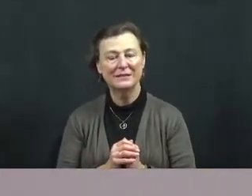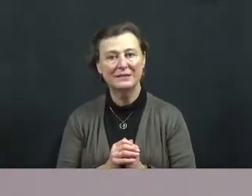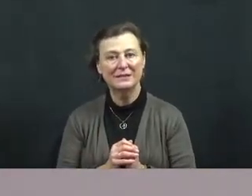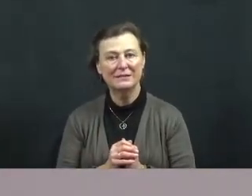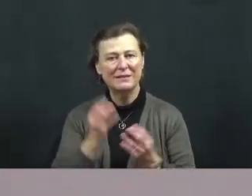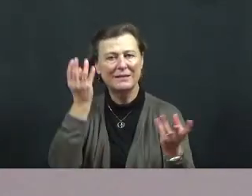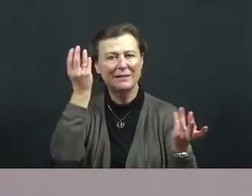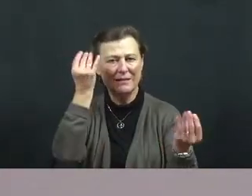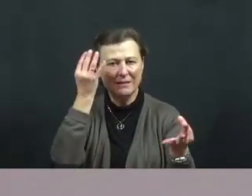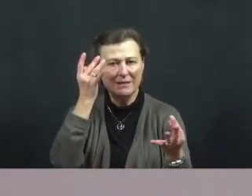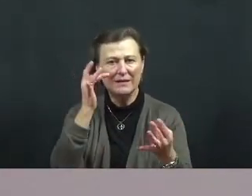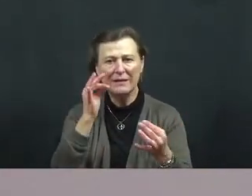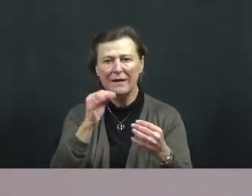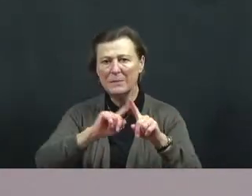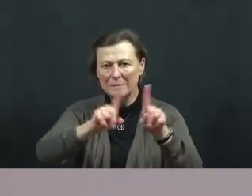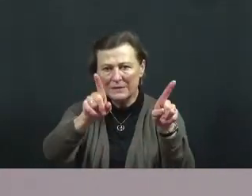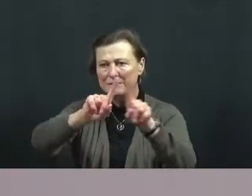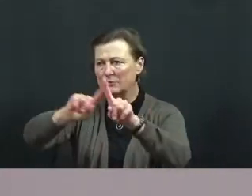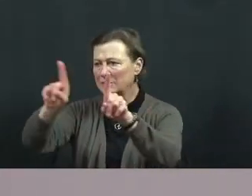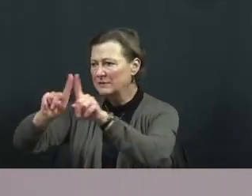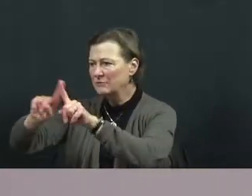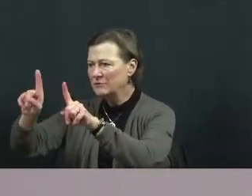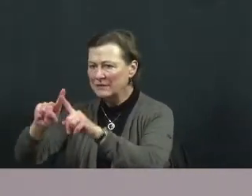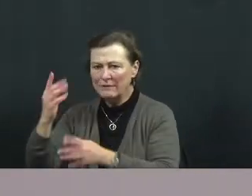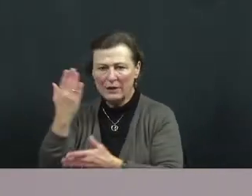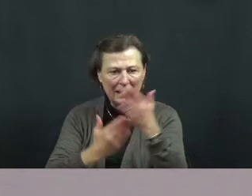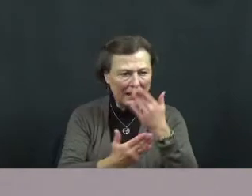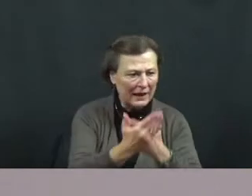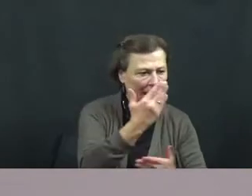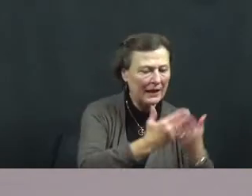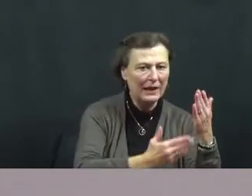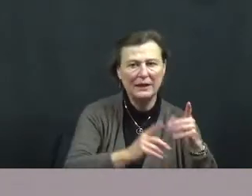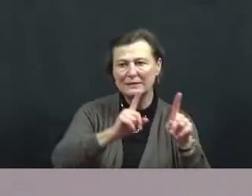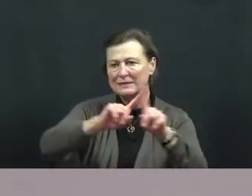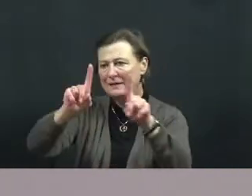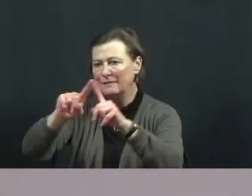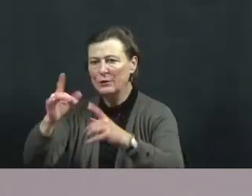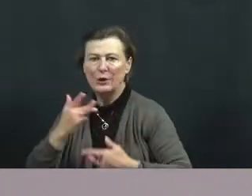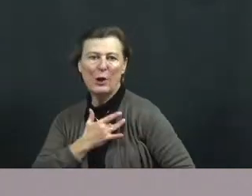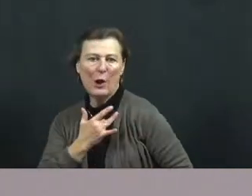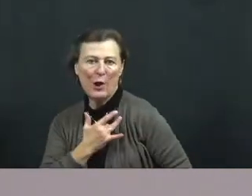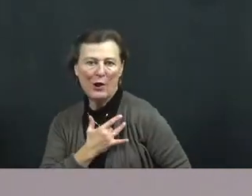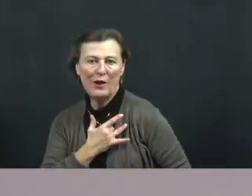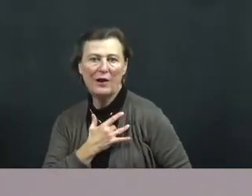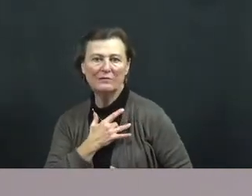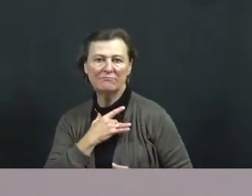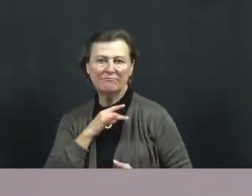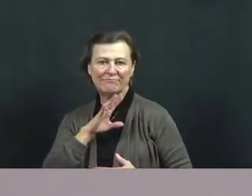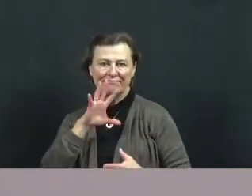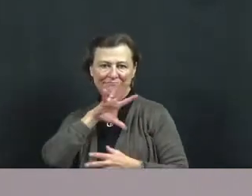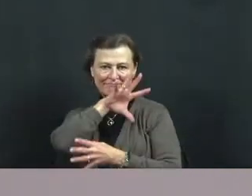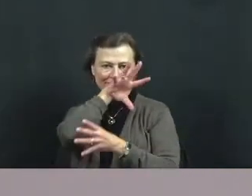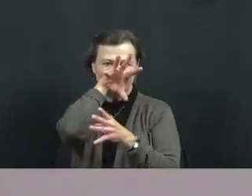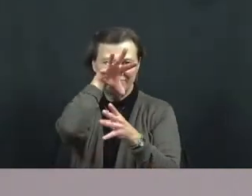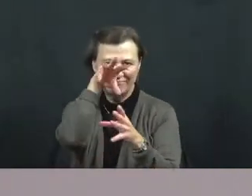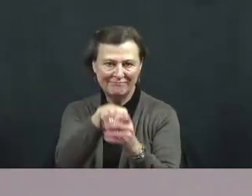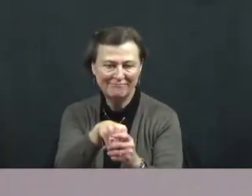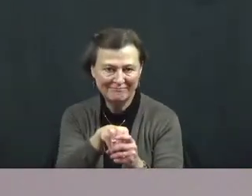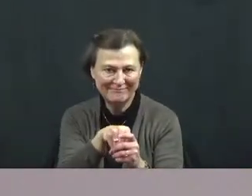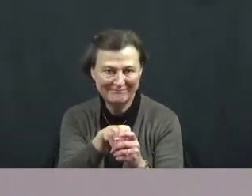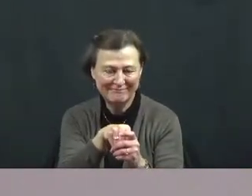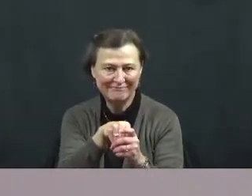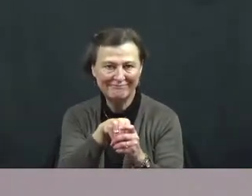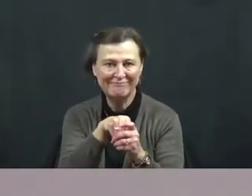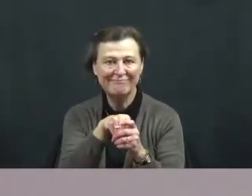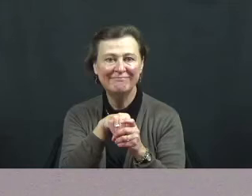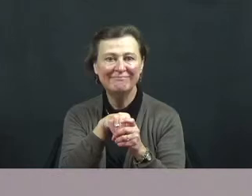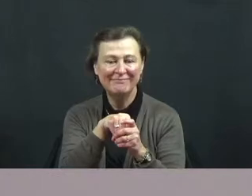Think of all the hands, all the hearts, that have been engaged, so that you might have